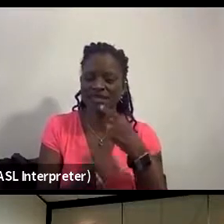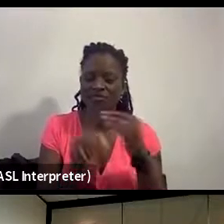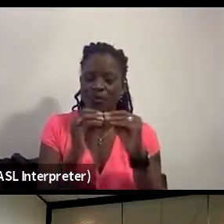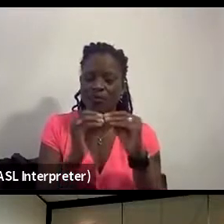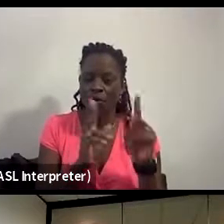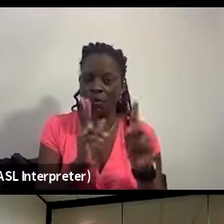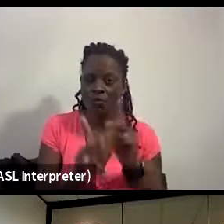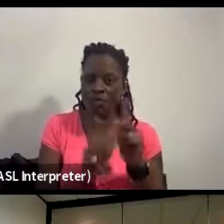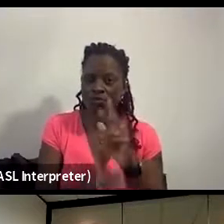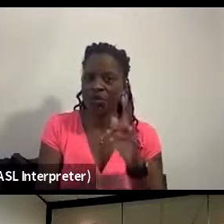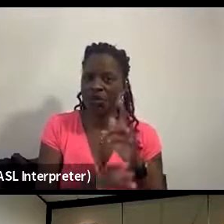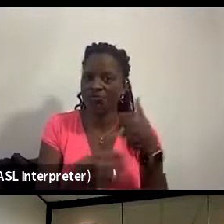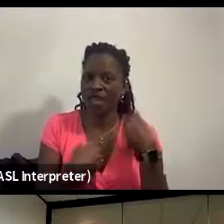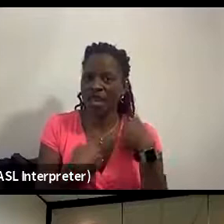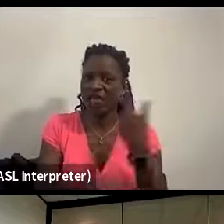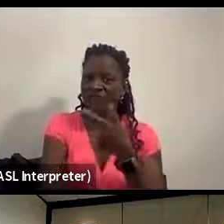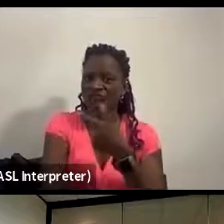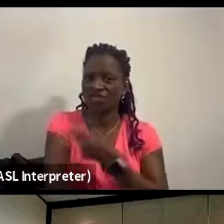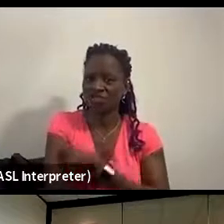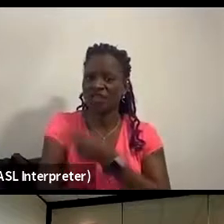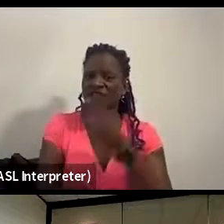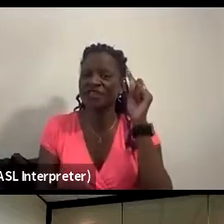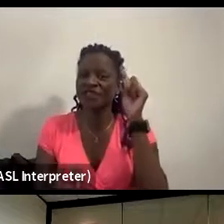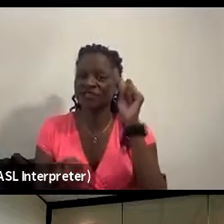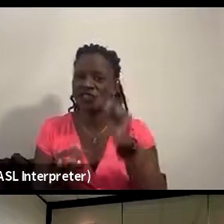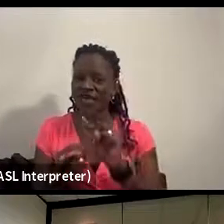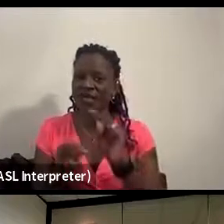vaccinated, the less chance there is to continue to spread coronavirus.